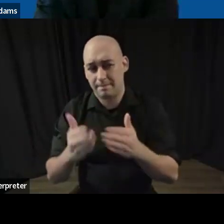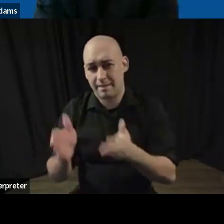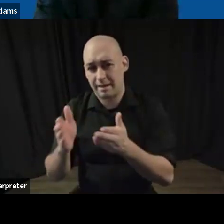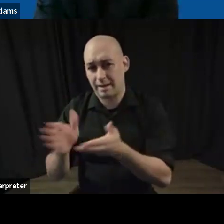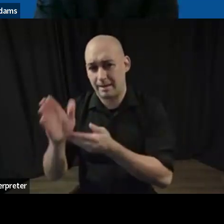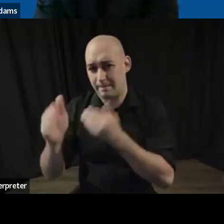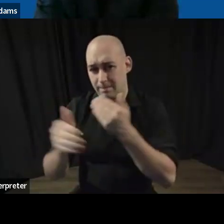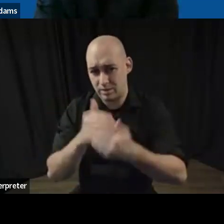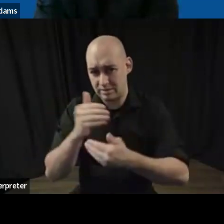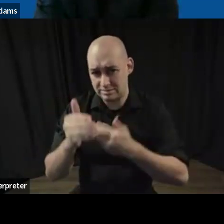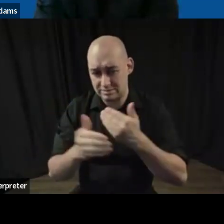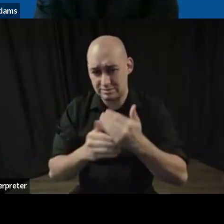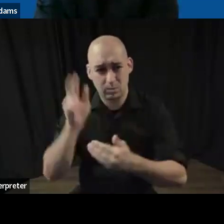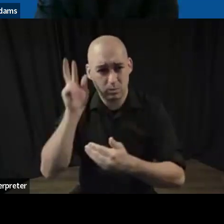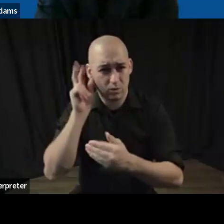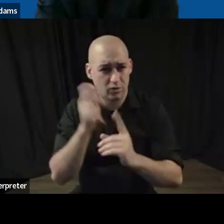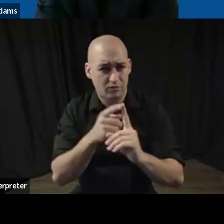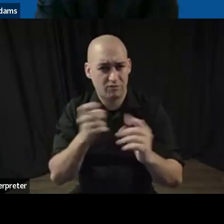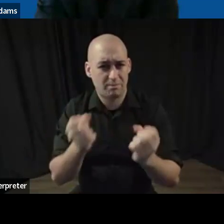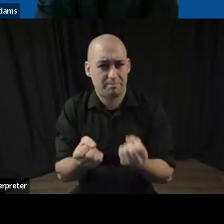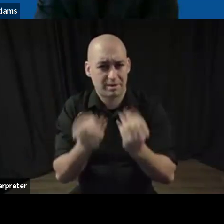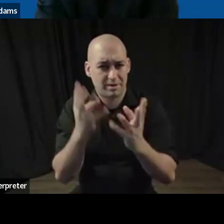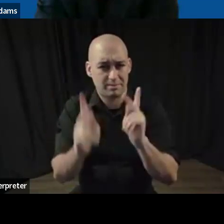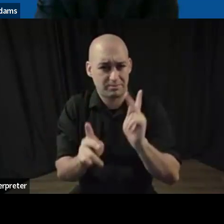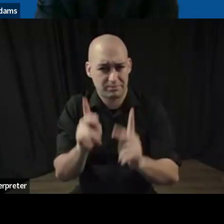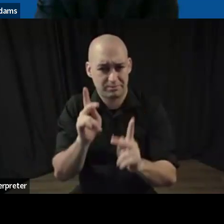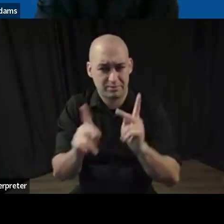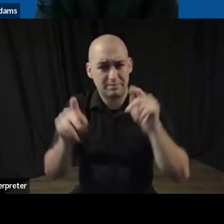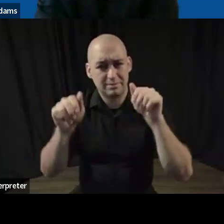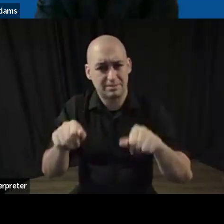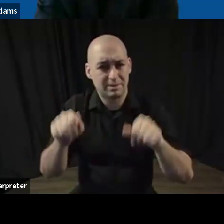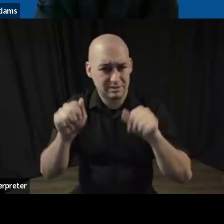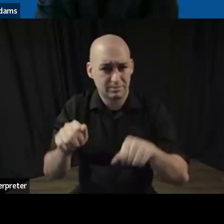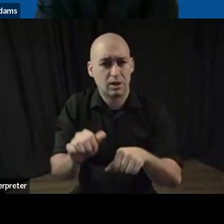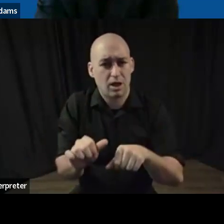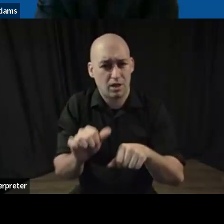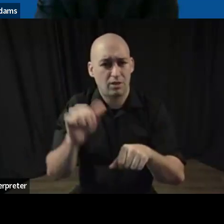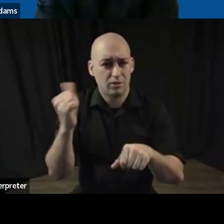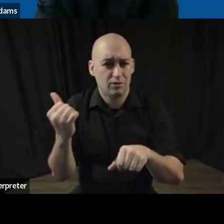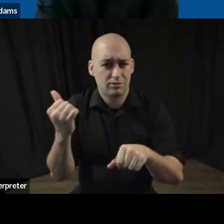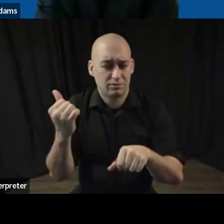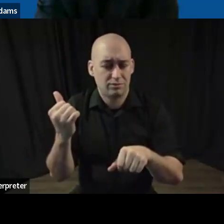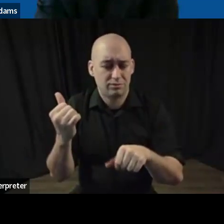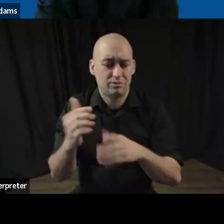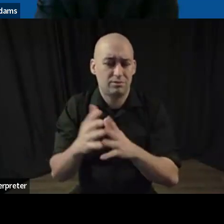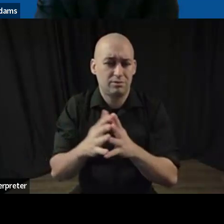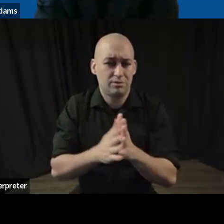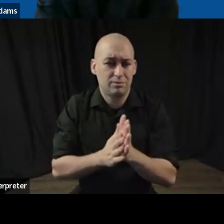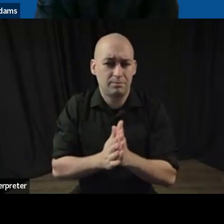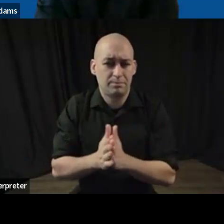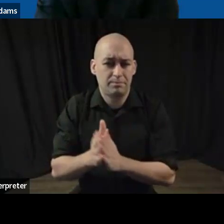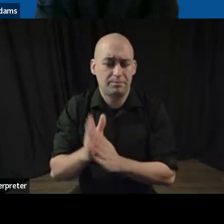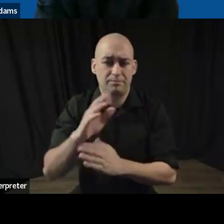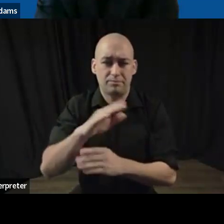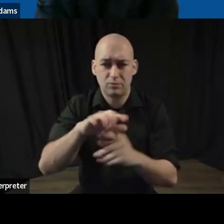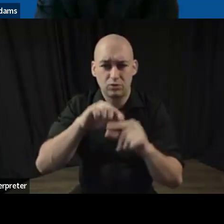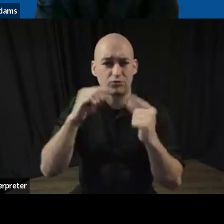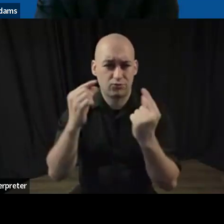we heard from many folks that there are potentially other population groups that